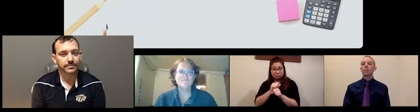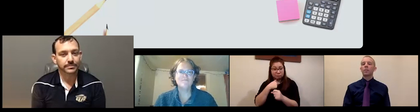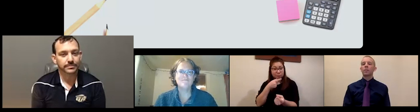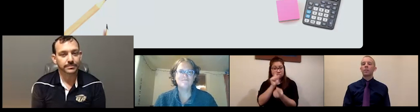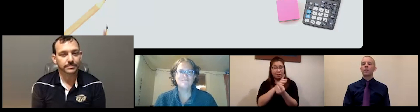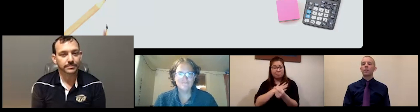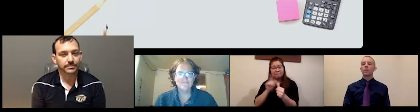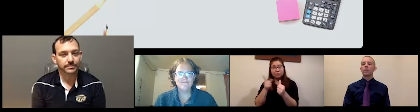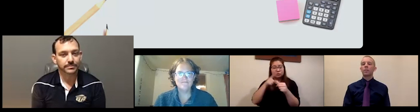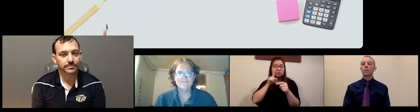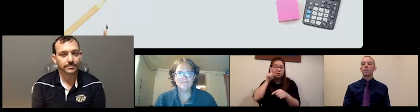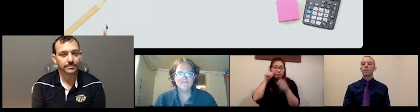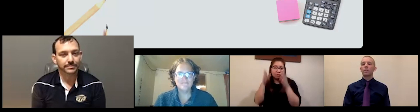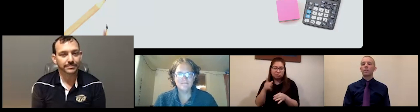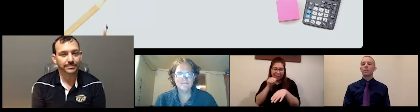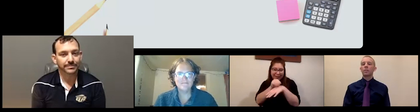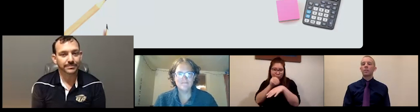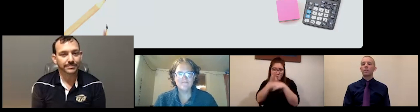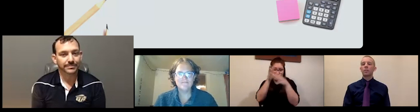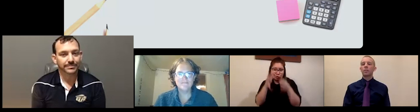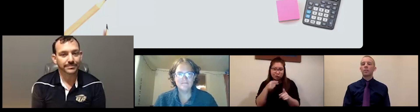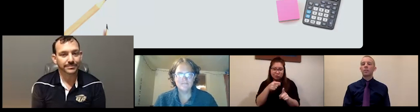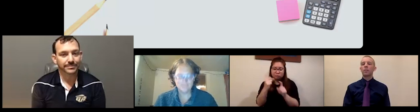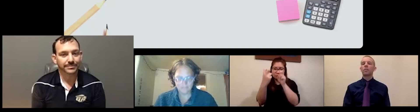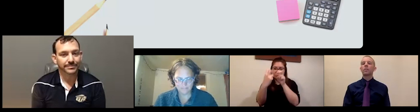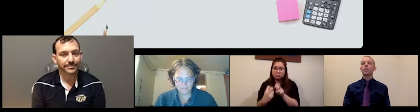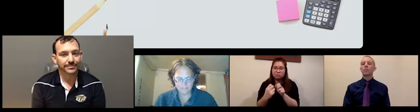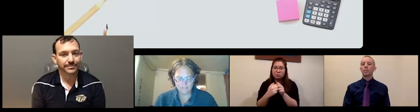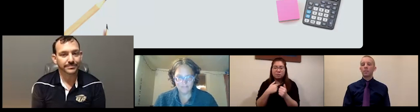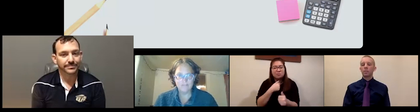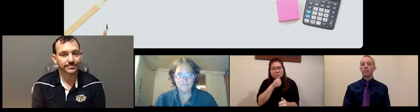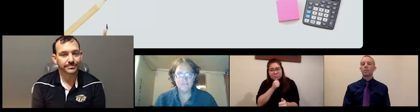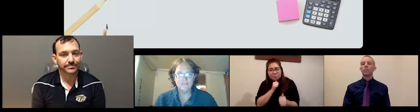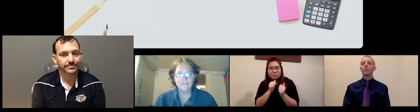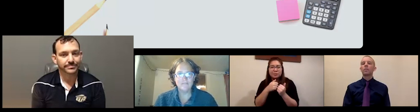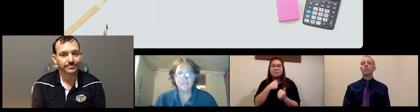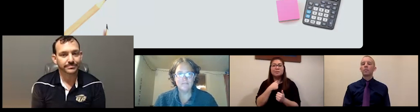Then I met my first deaf person, a counselor. She sat down with me and was patient with me.